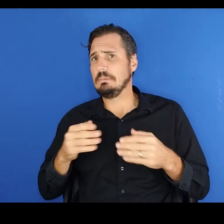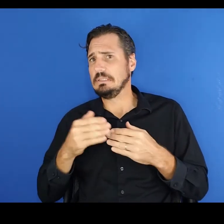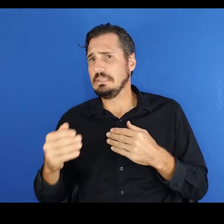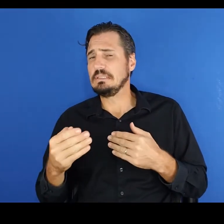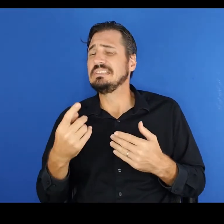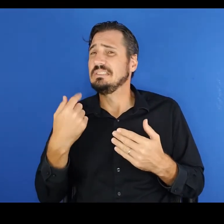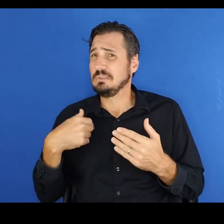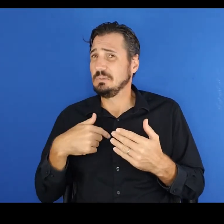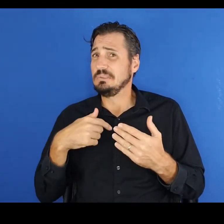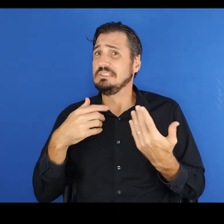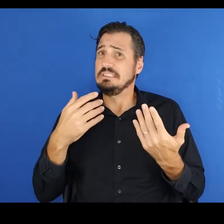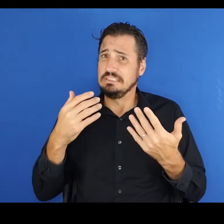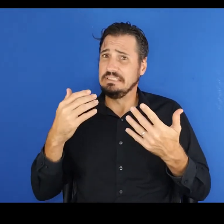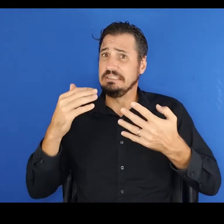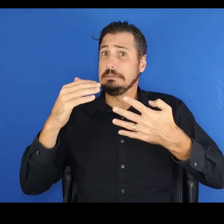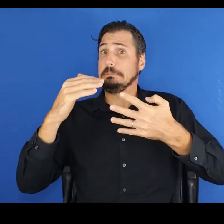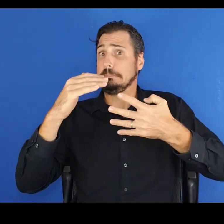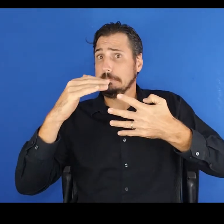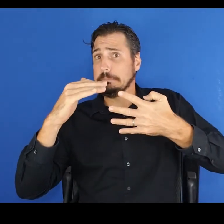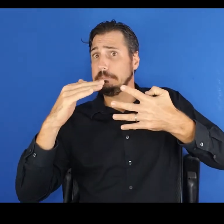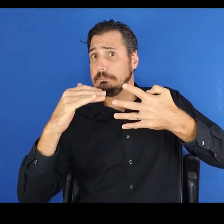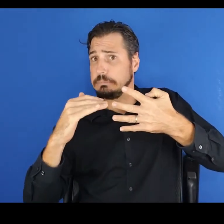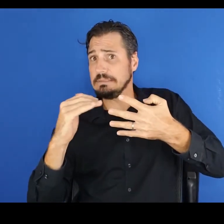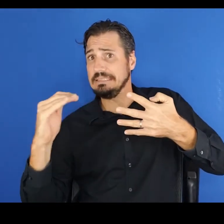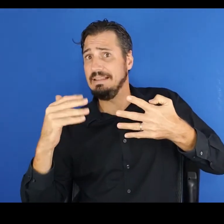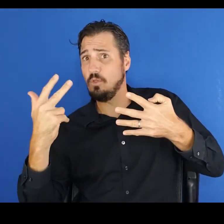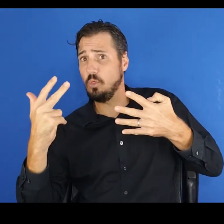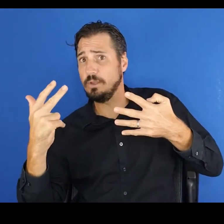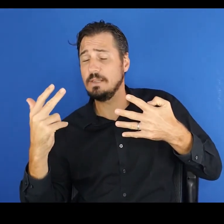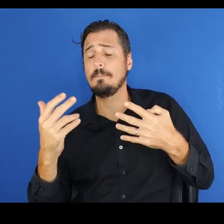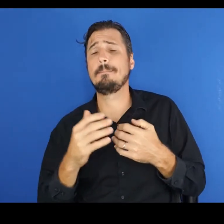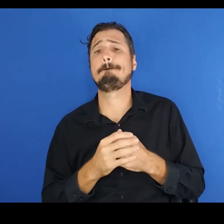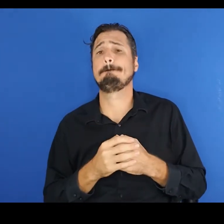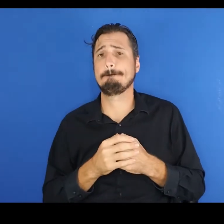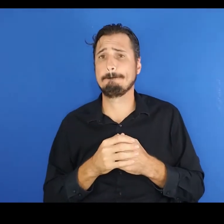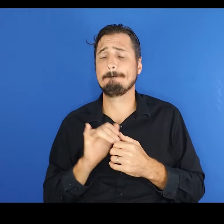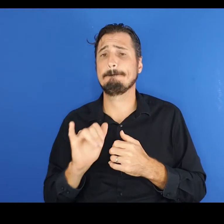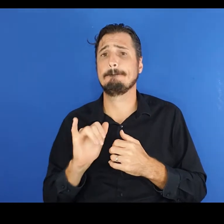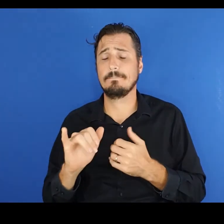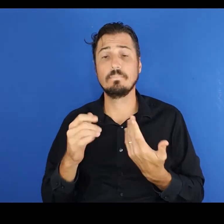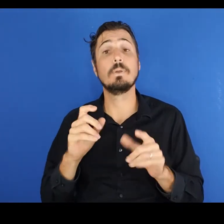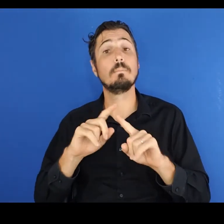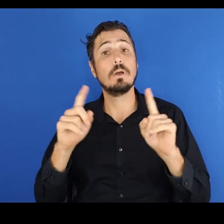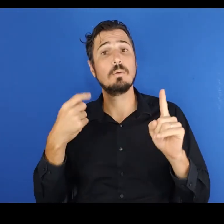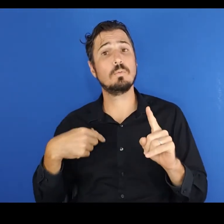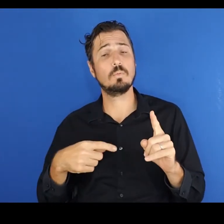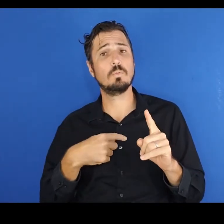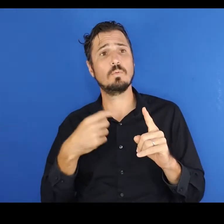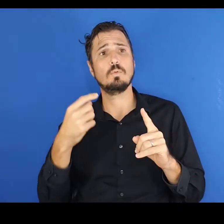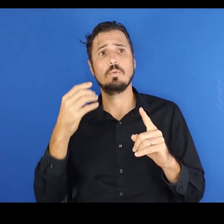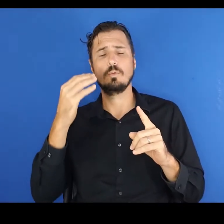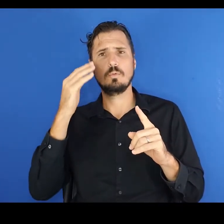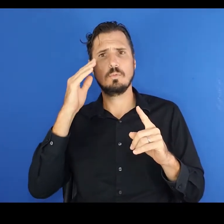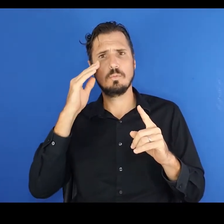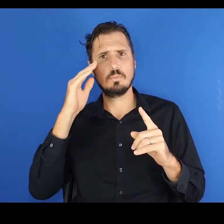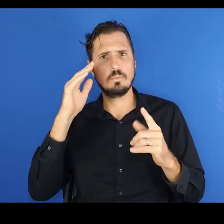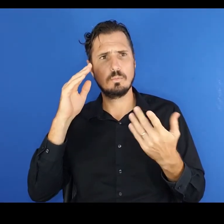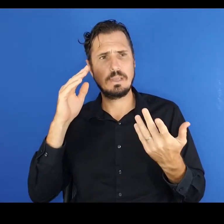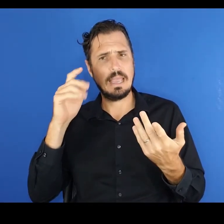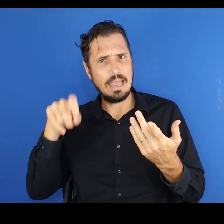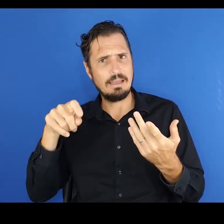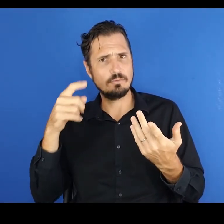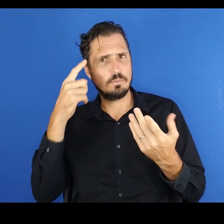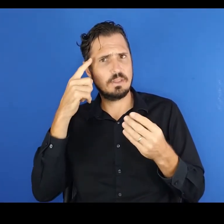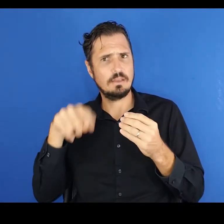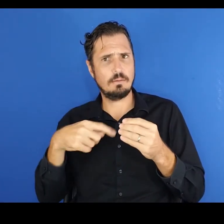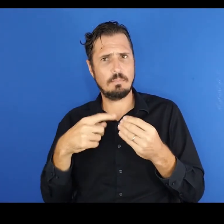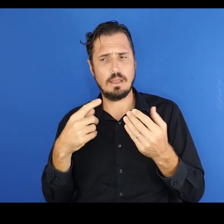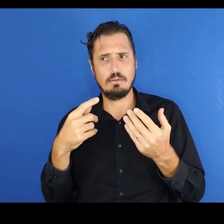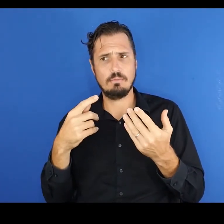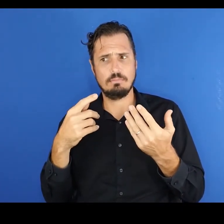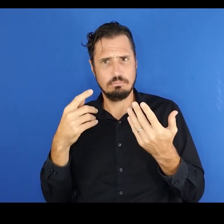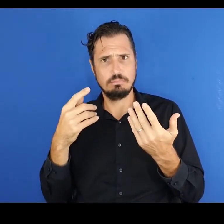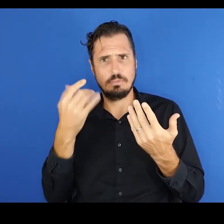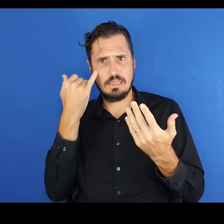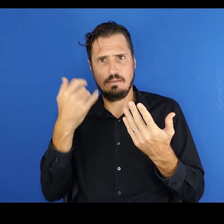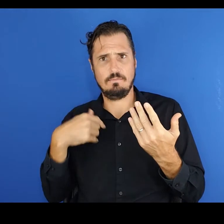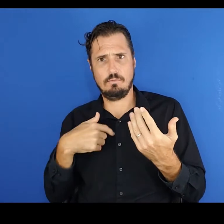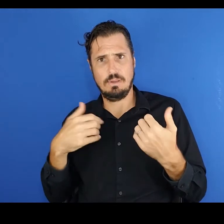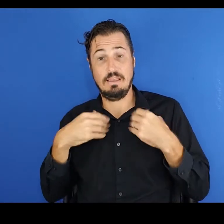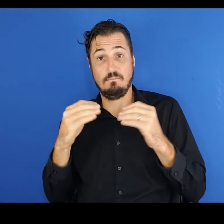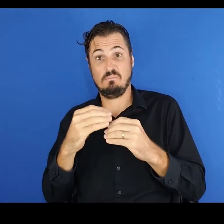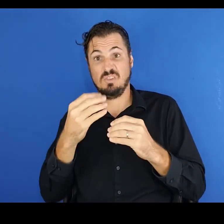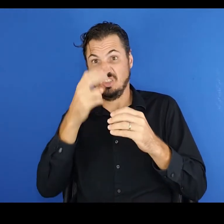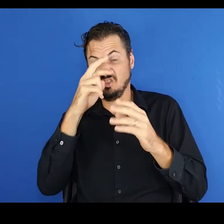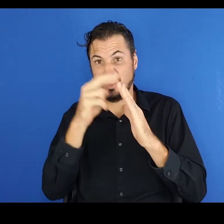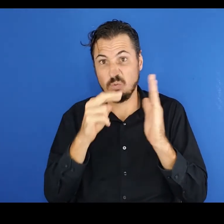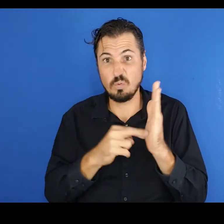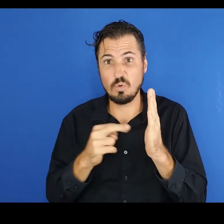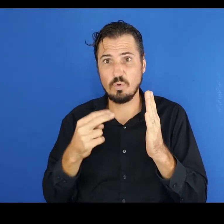We are headed toward a shift in Tiers, from Tier 4 to Tier 3. HOWEVER, we also recognize that any additional restriction should address the current cause of transmission. And we recognize that